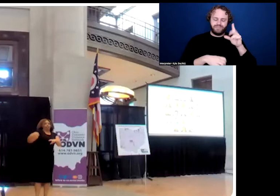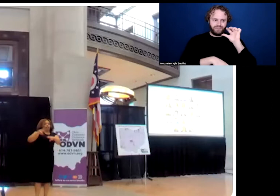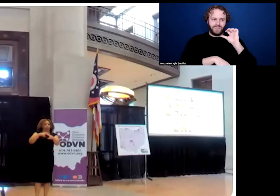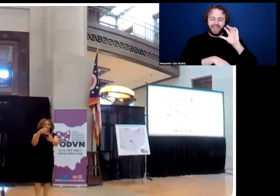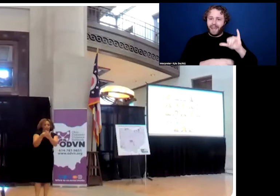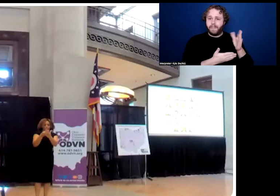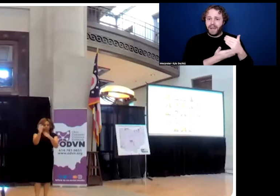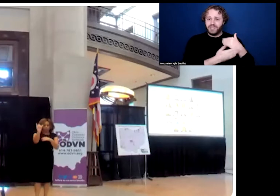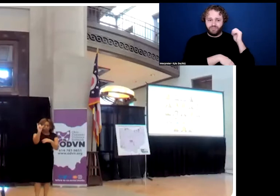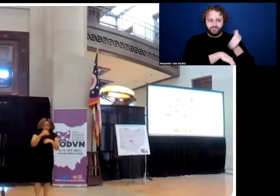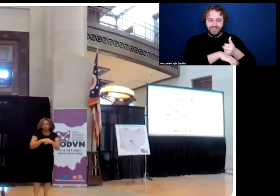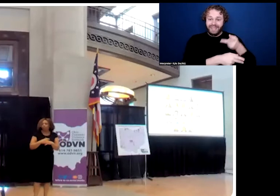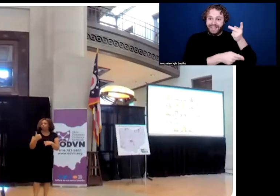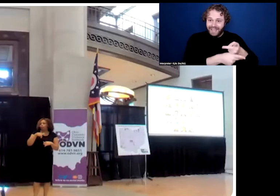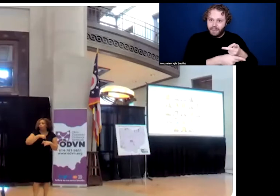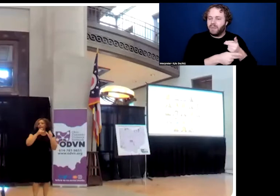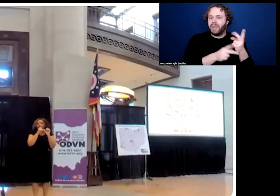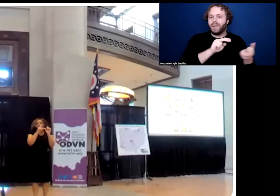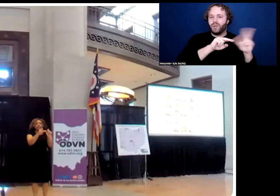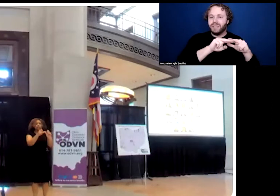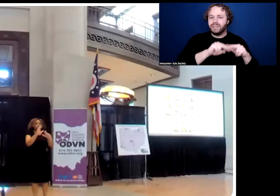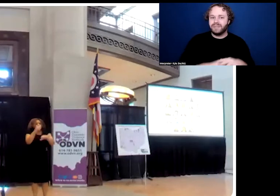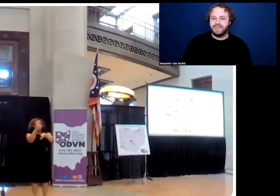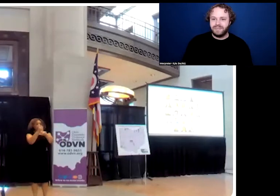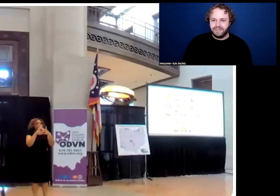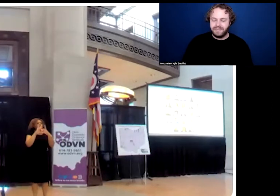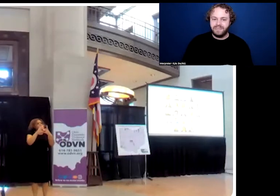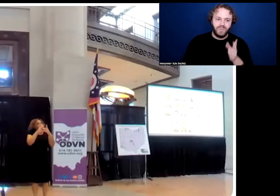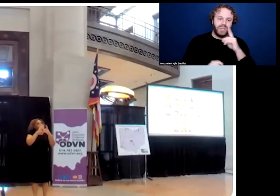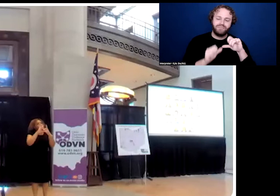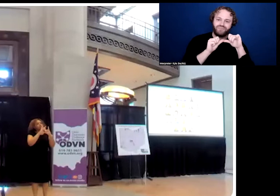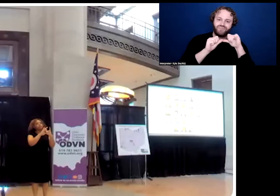You know, we continue to establish good communication and build relationships with our legislators.